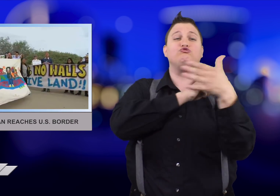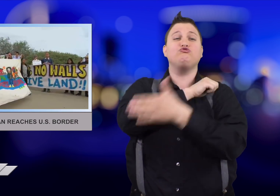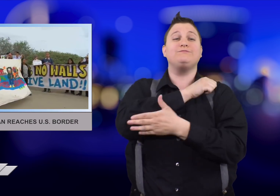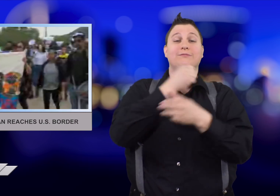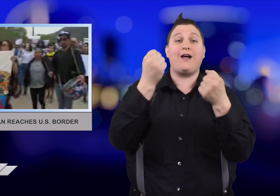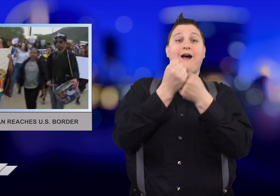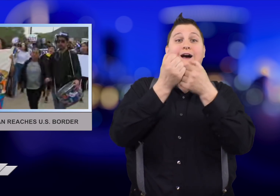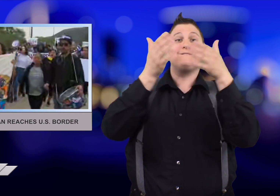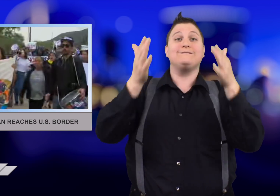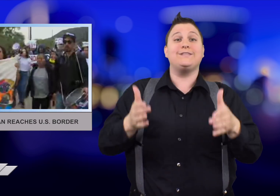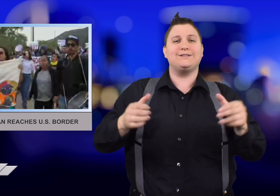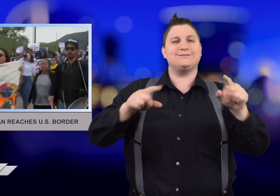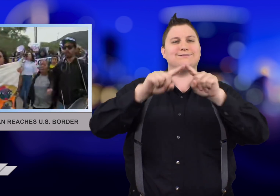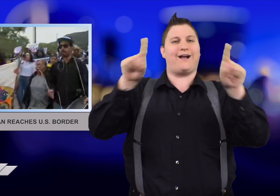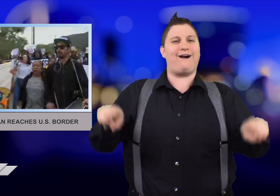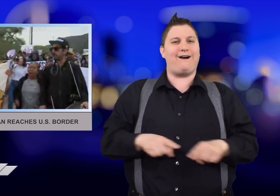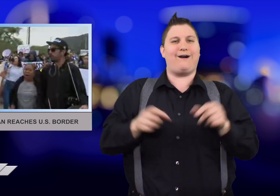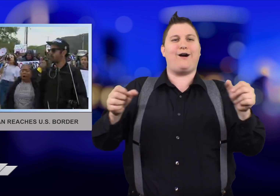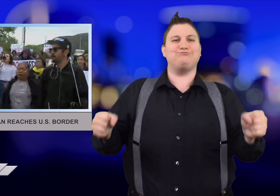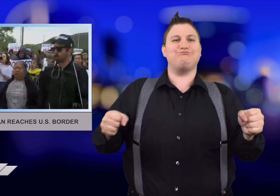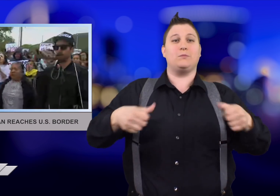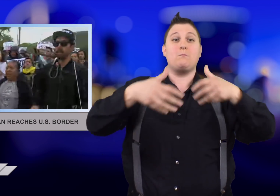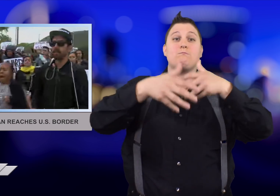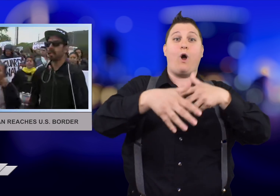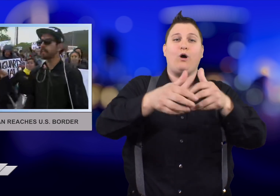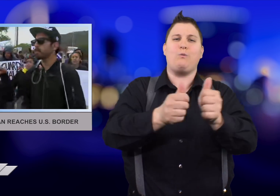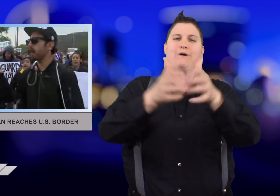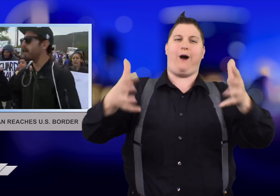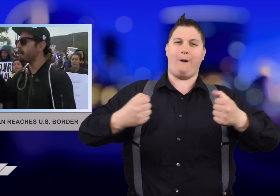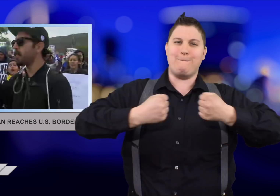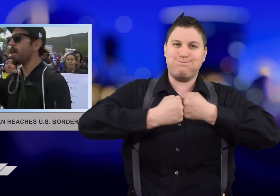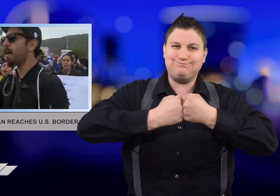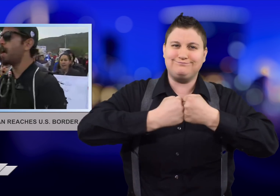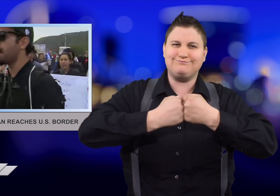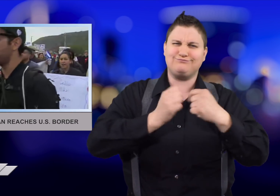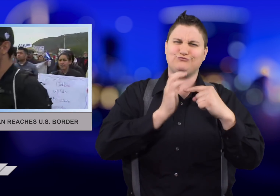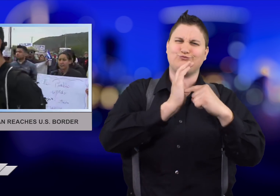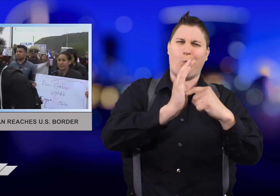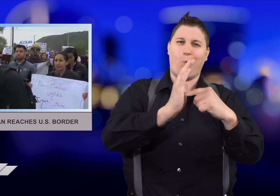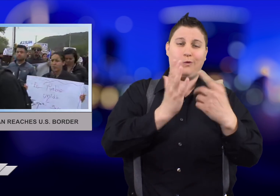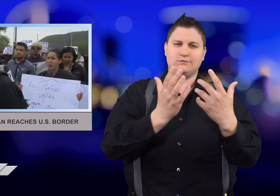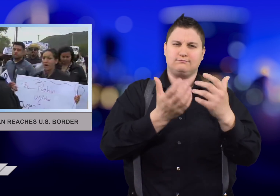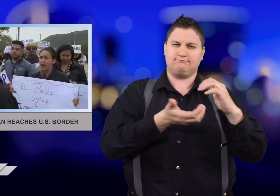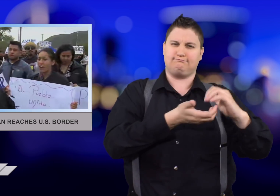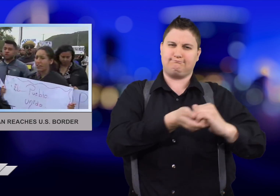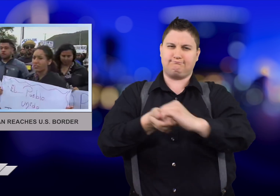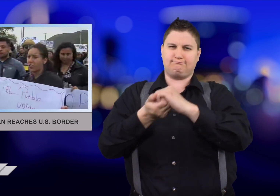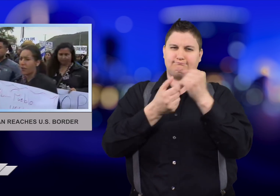Activists from around the country held the "March Without Borders" to show solidarity